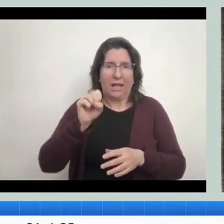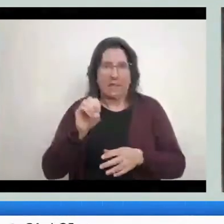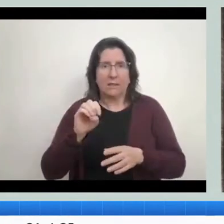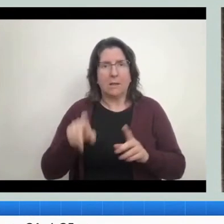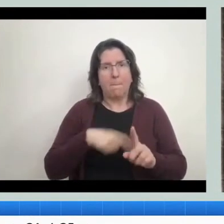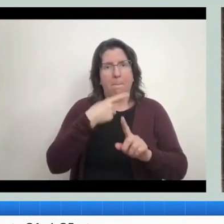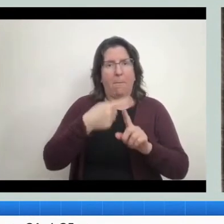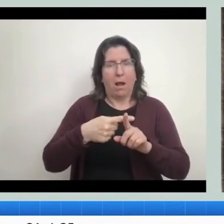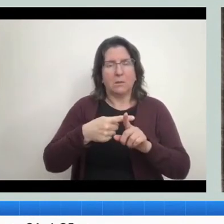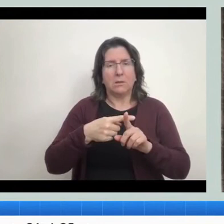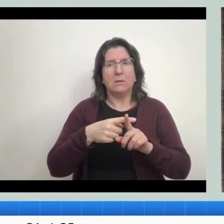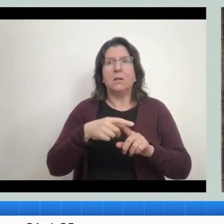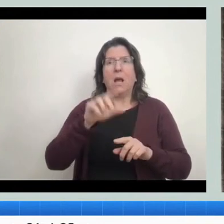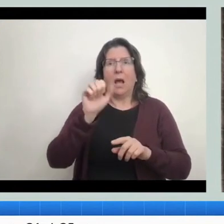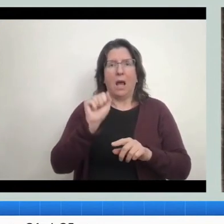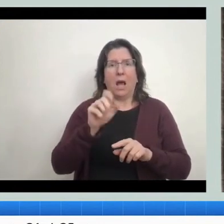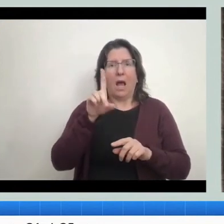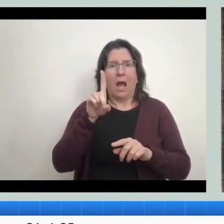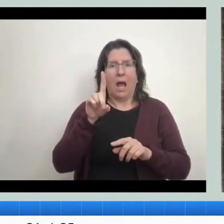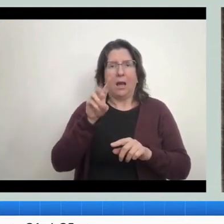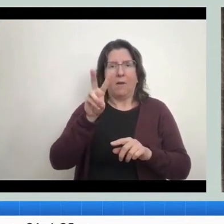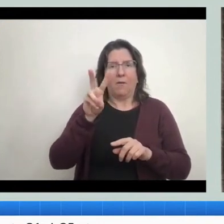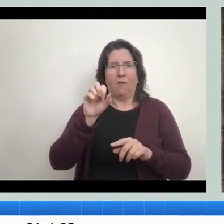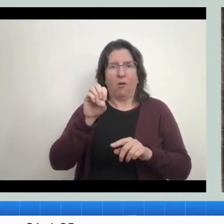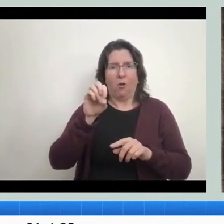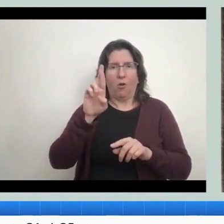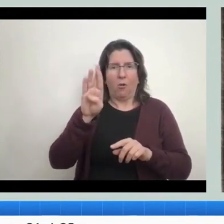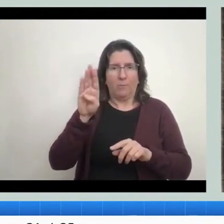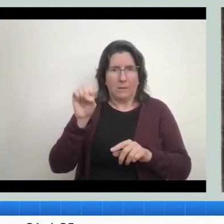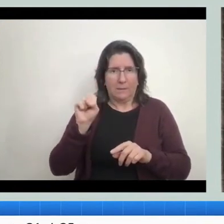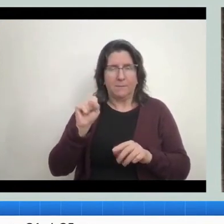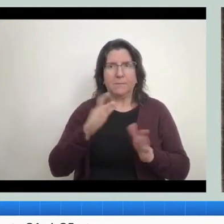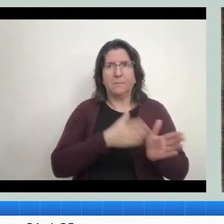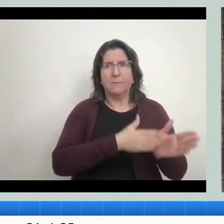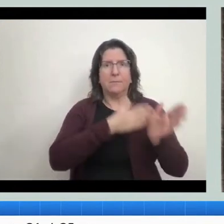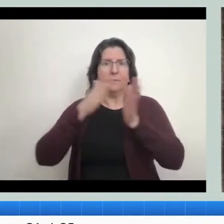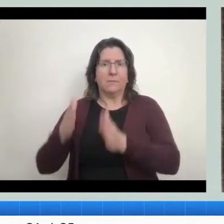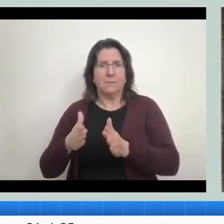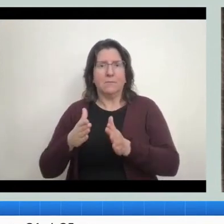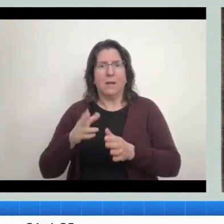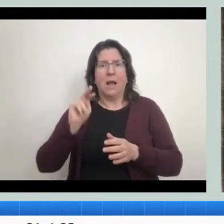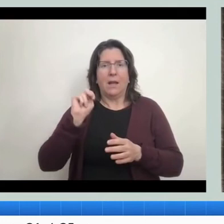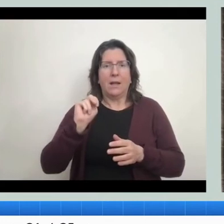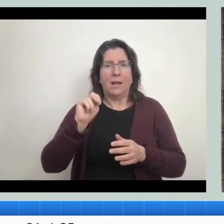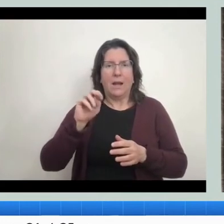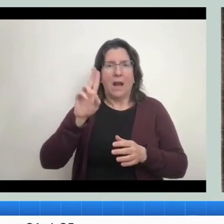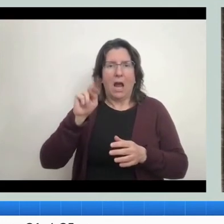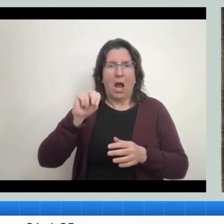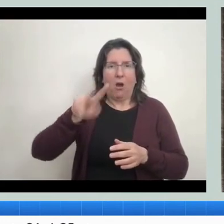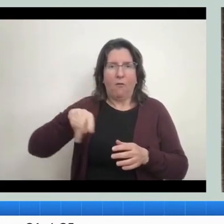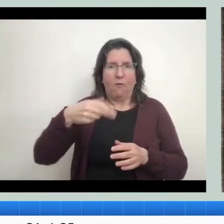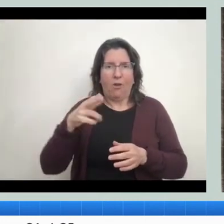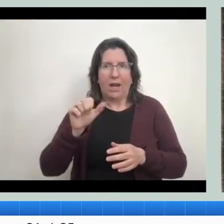In this example: noun phrases + adjectives, verb phrases + adverbs.